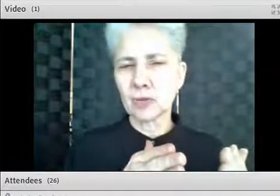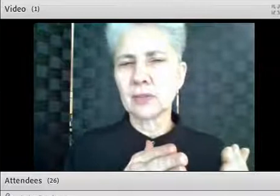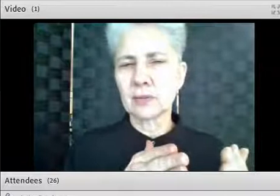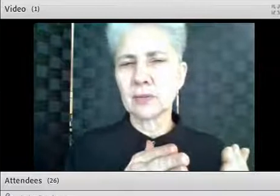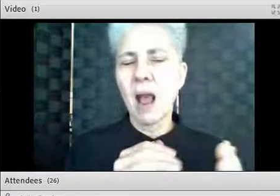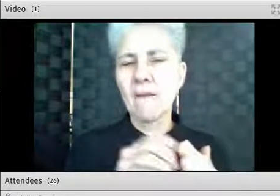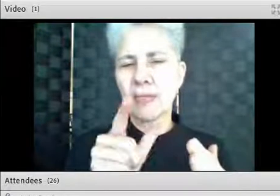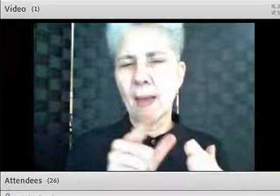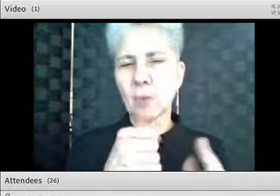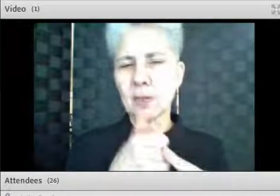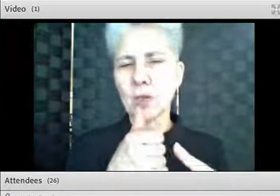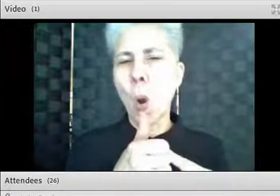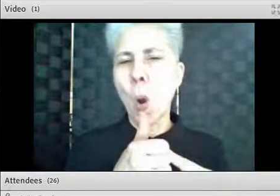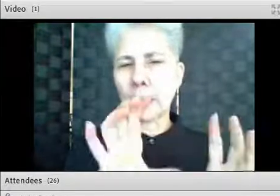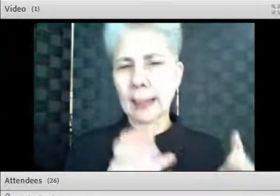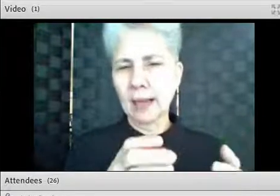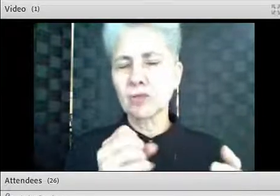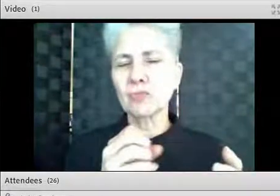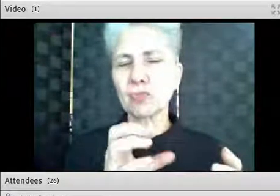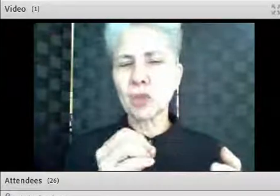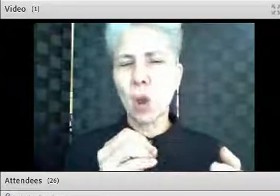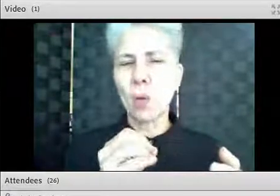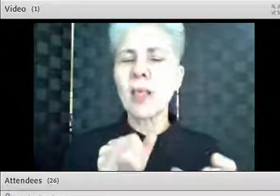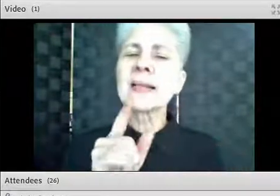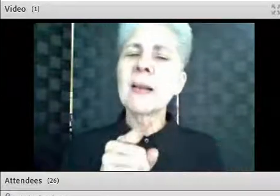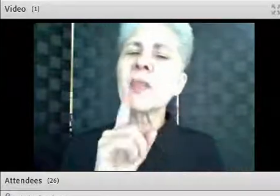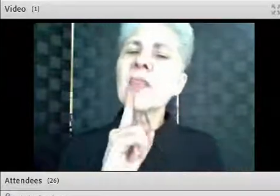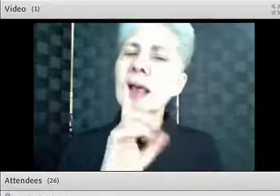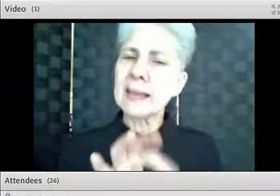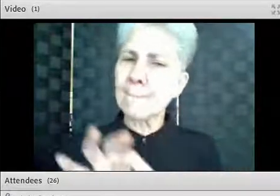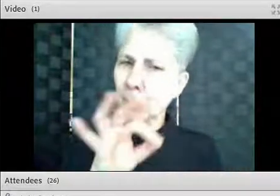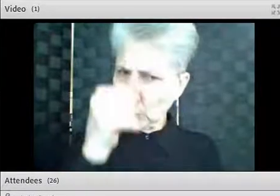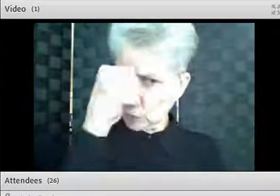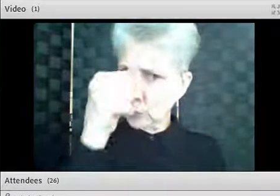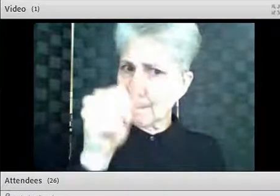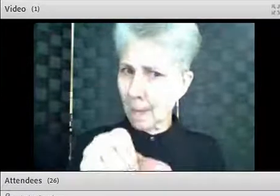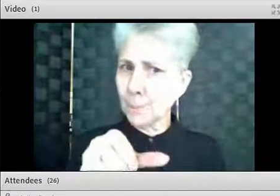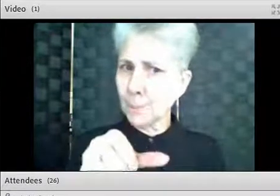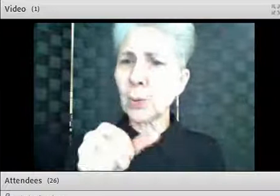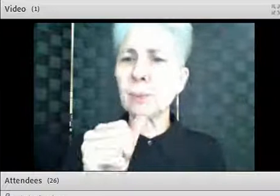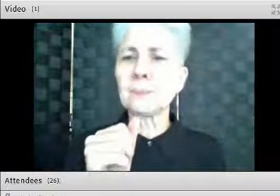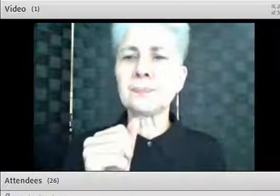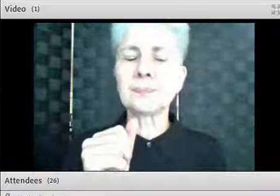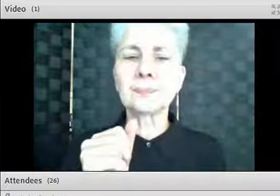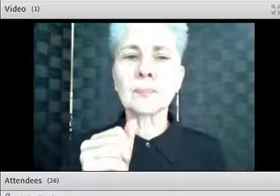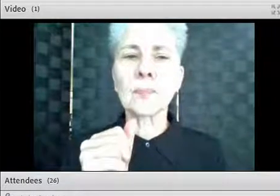And that's something that's important to keep in mind as we talk about Library of Congress Classification, as you use it,